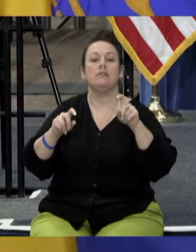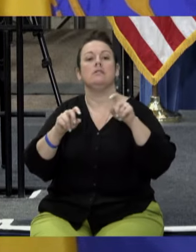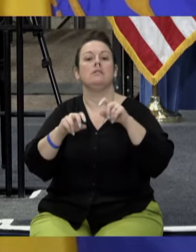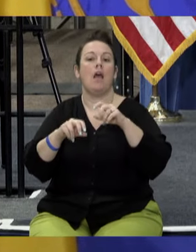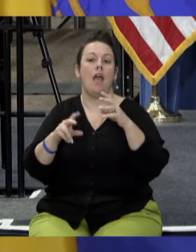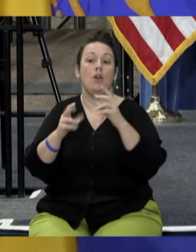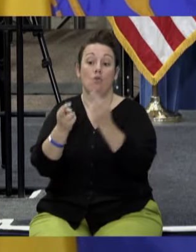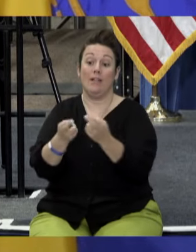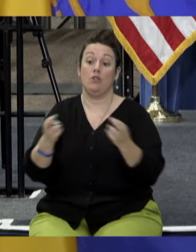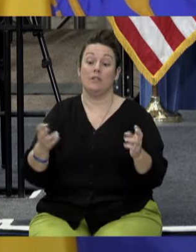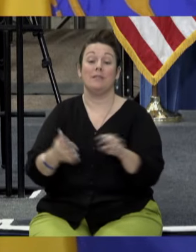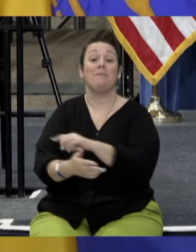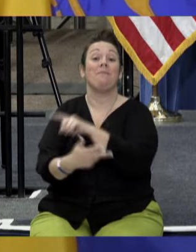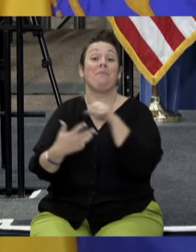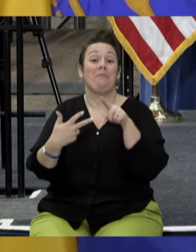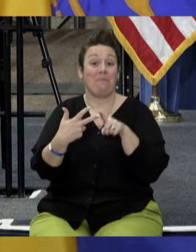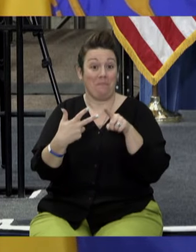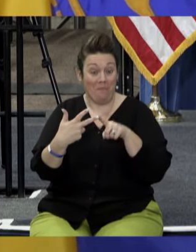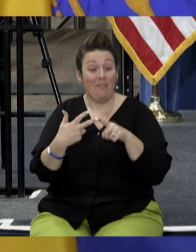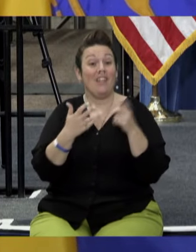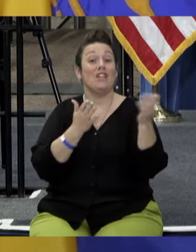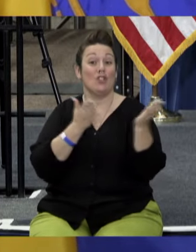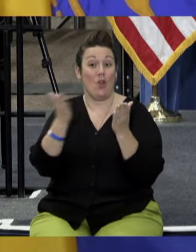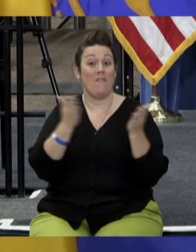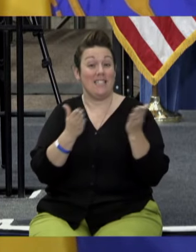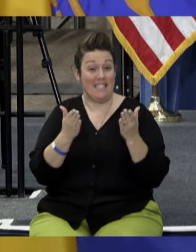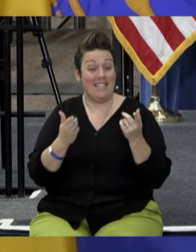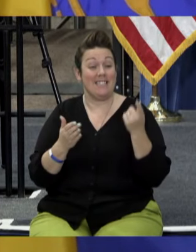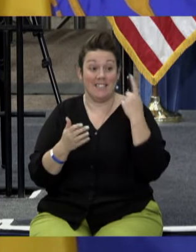Number three, services. You've heard a little bit about it from the caregivers,